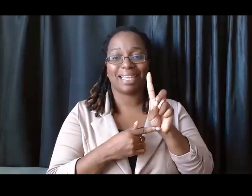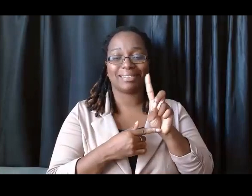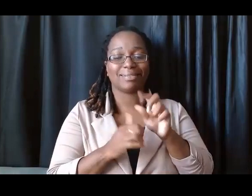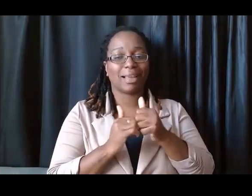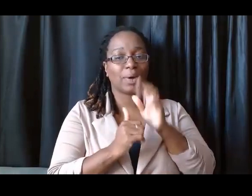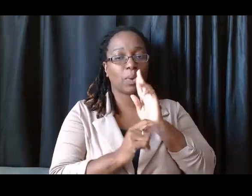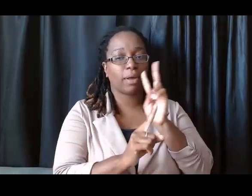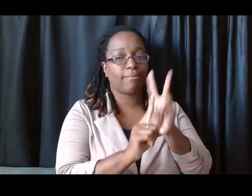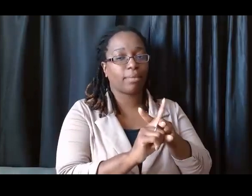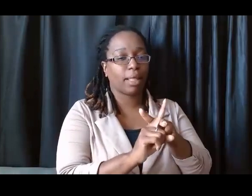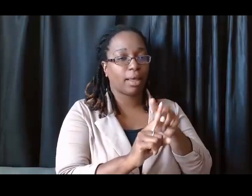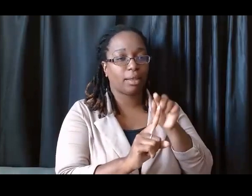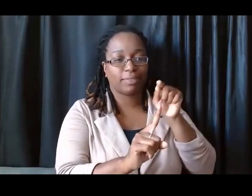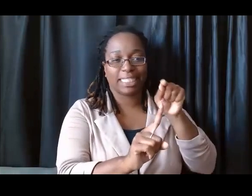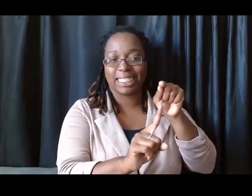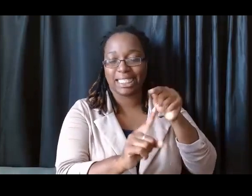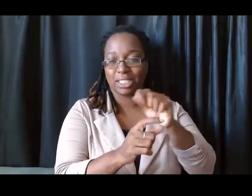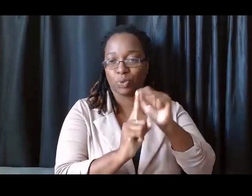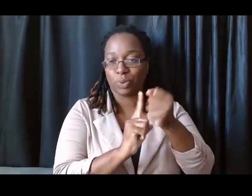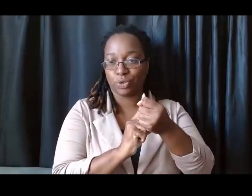So you understand how these two can come together.